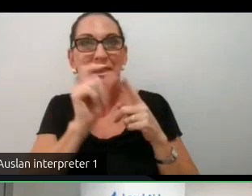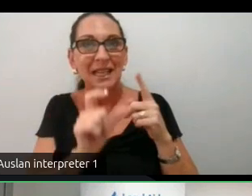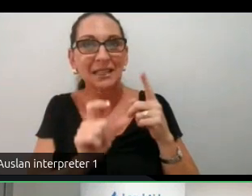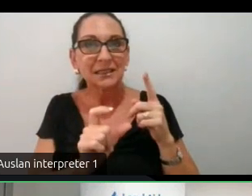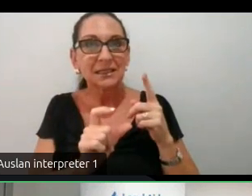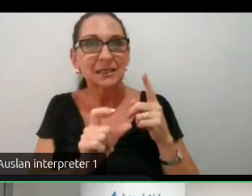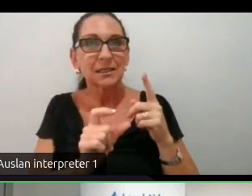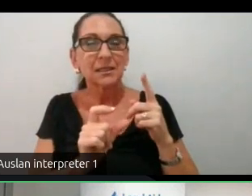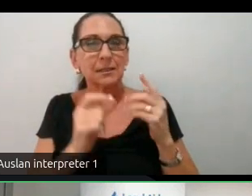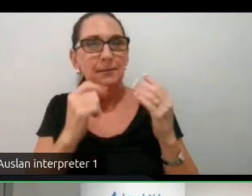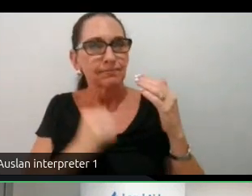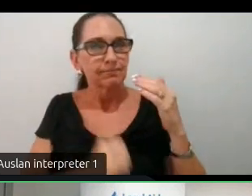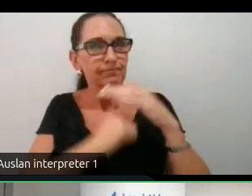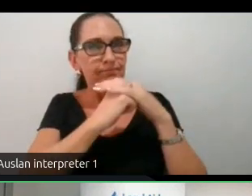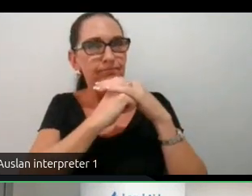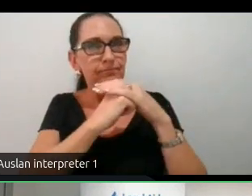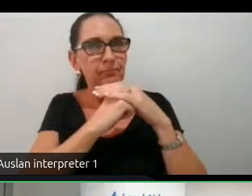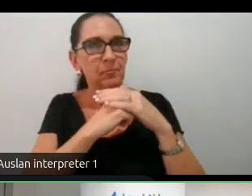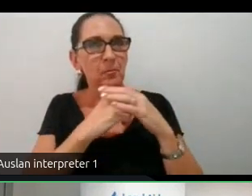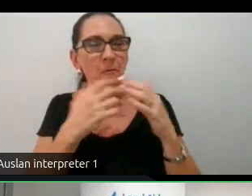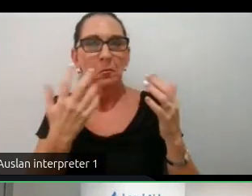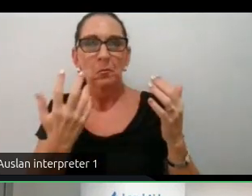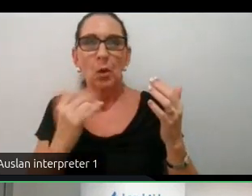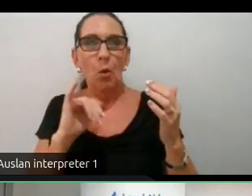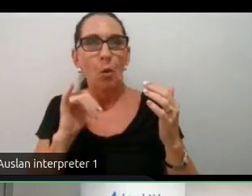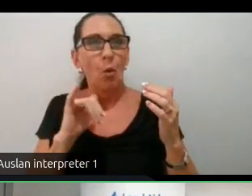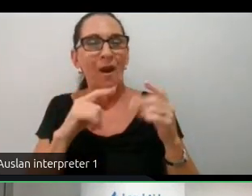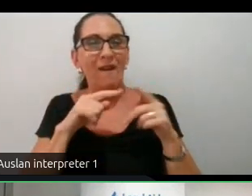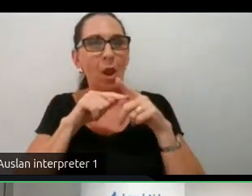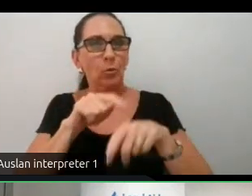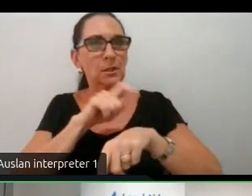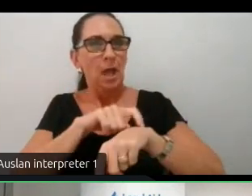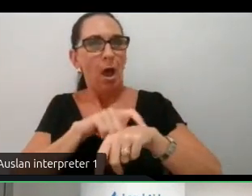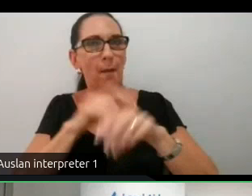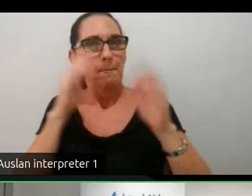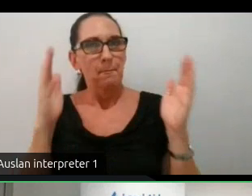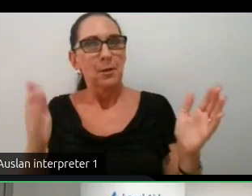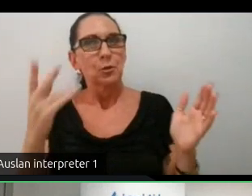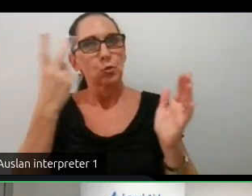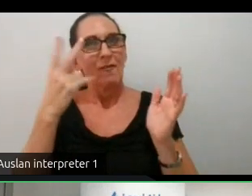and it might be capped at that 10% amount. It might be capped at a period of time for 12 months